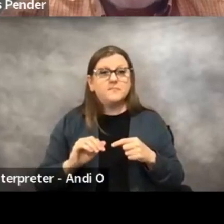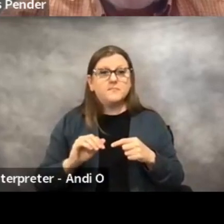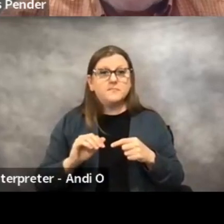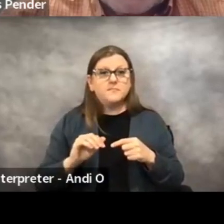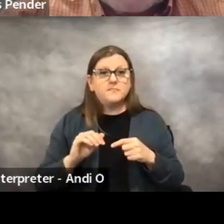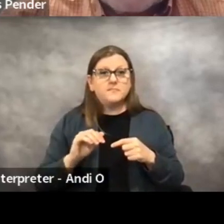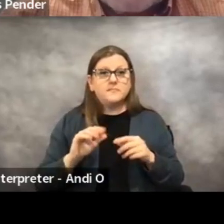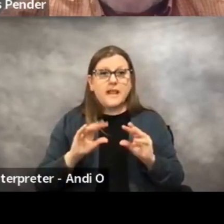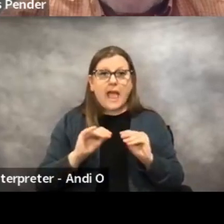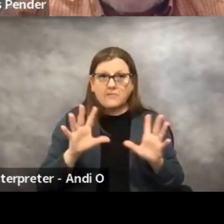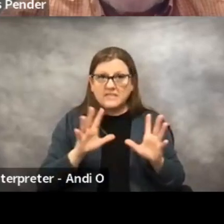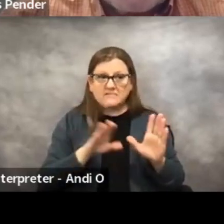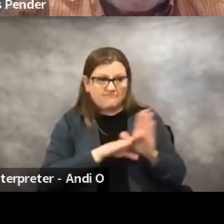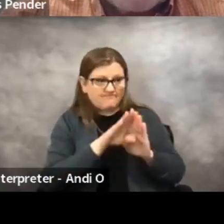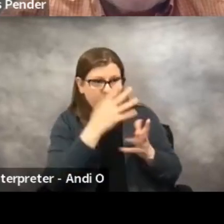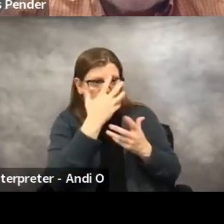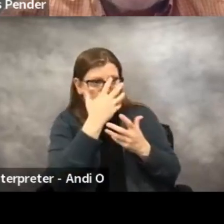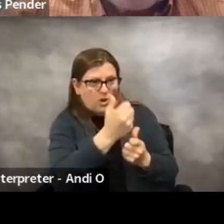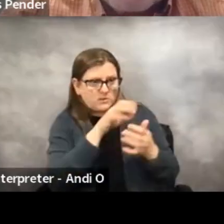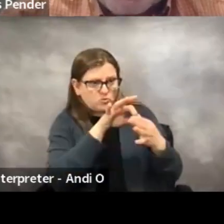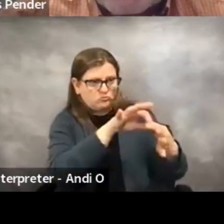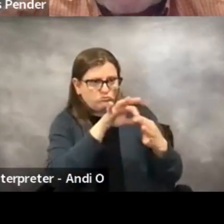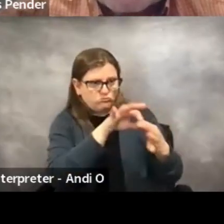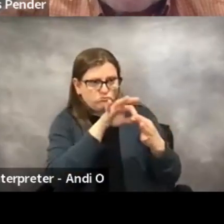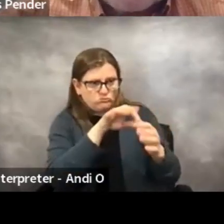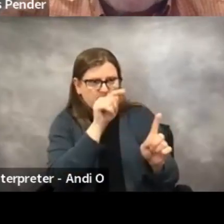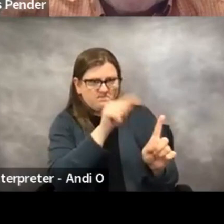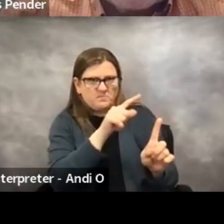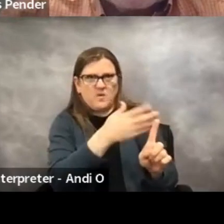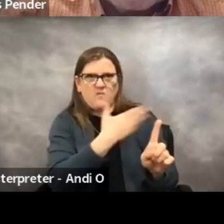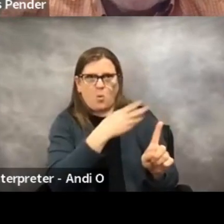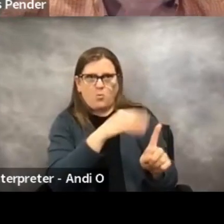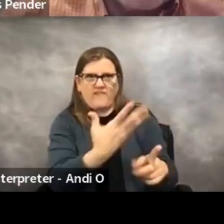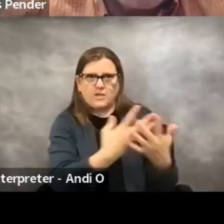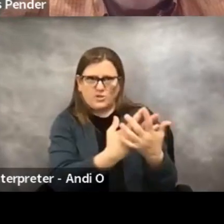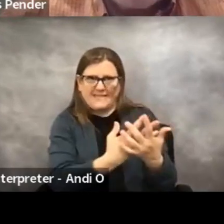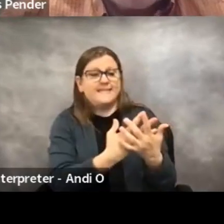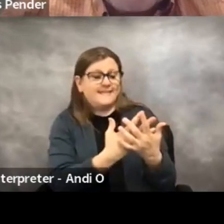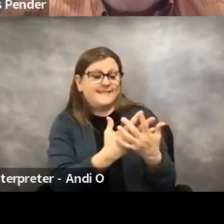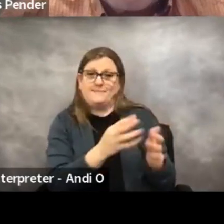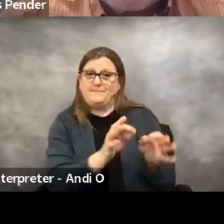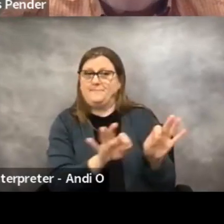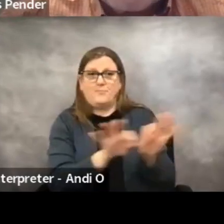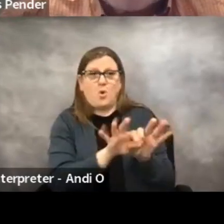trusting relationship with the with the individual is important. So, screening someone right off the bat may not be